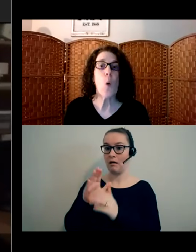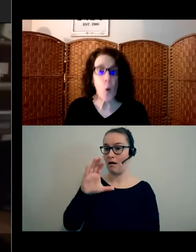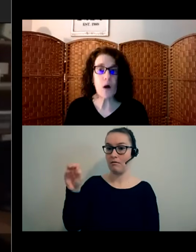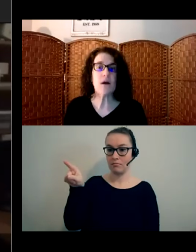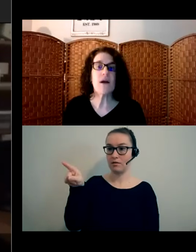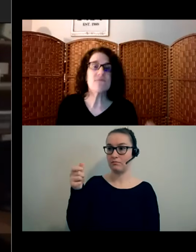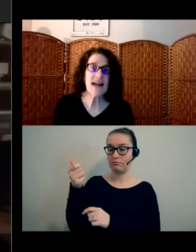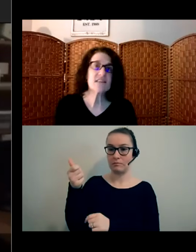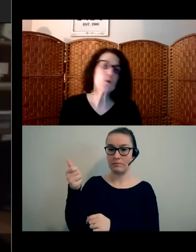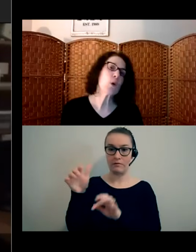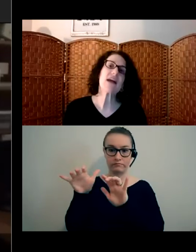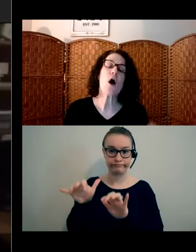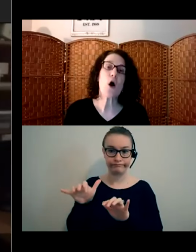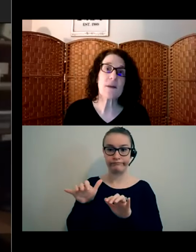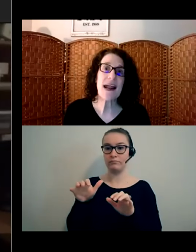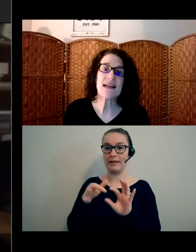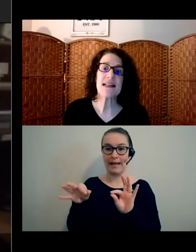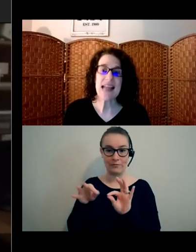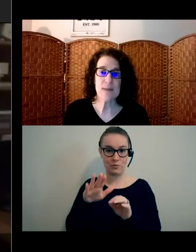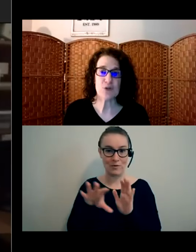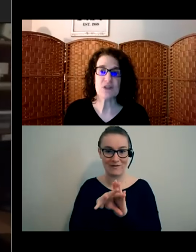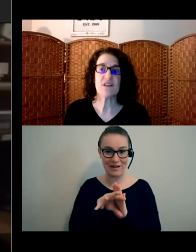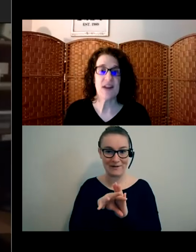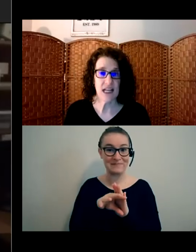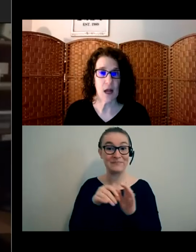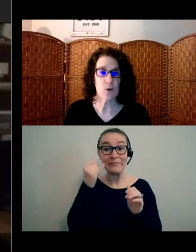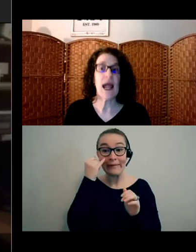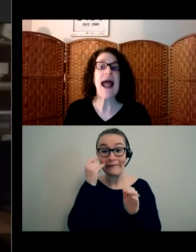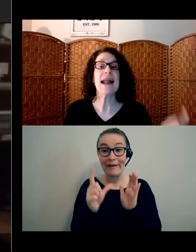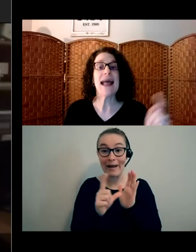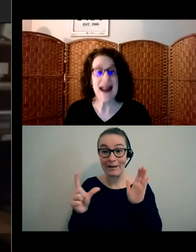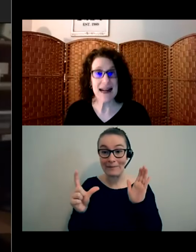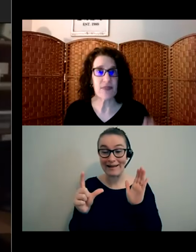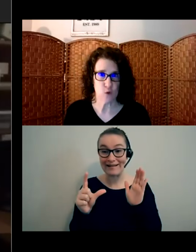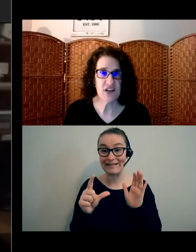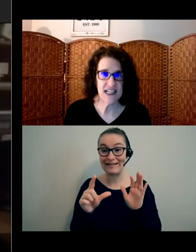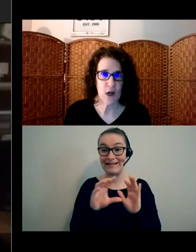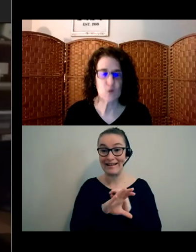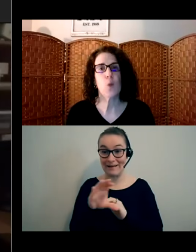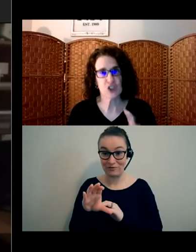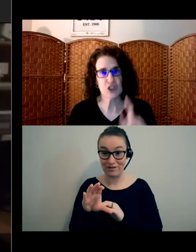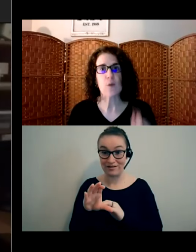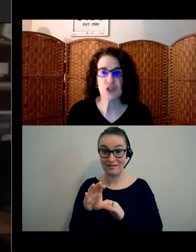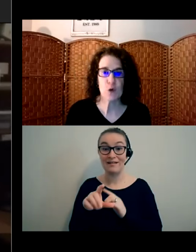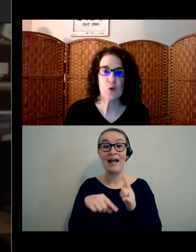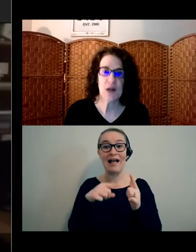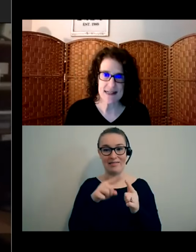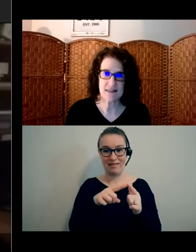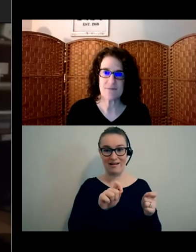Or find a tool that automatically captions the video, and edit those videos which I will show you next.